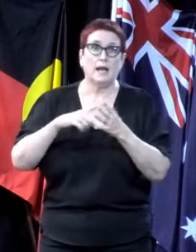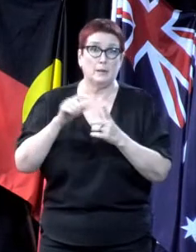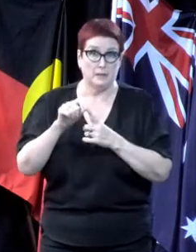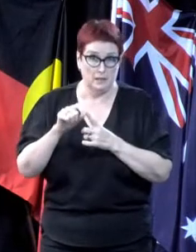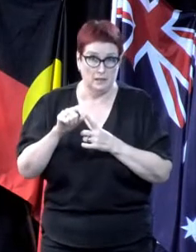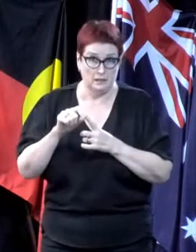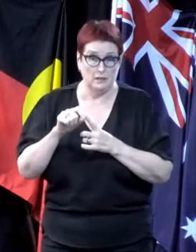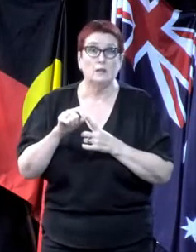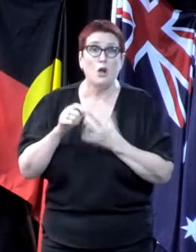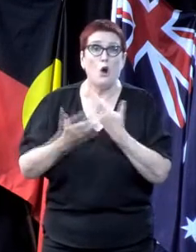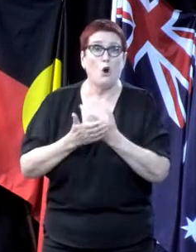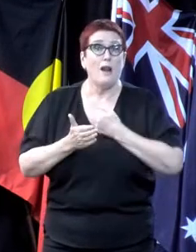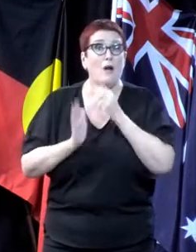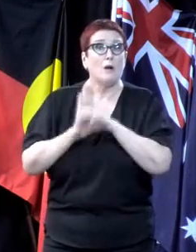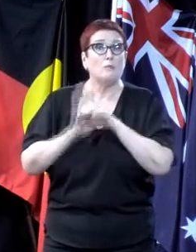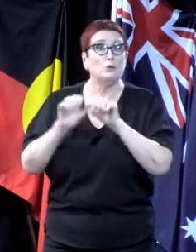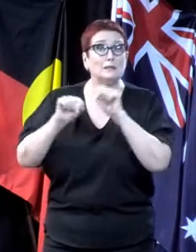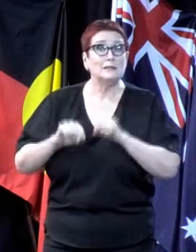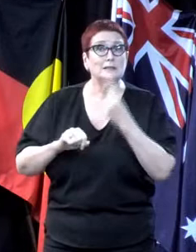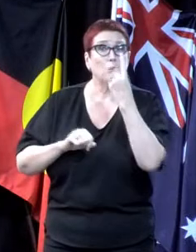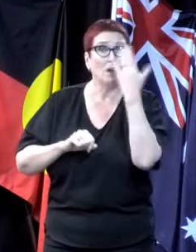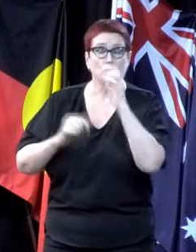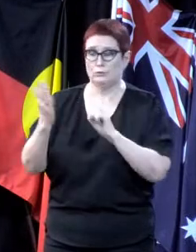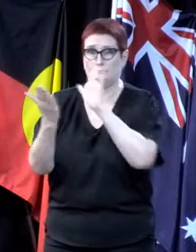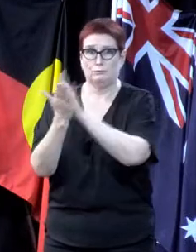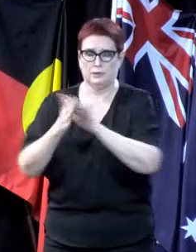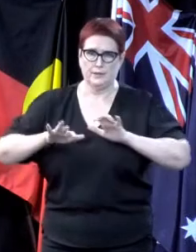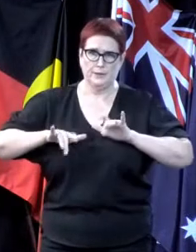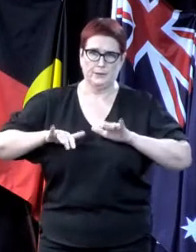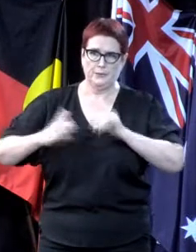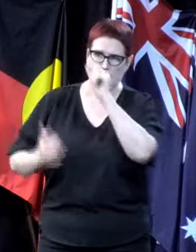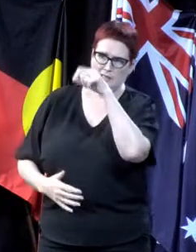On OneSchool, there is the box to tick for SEP.